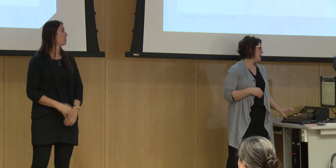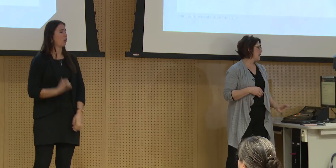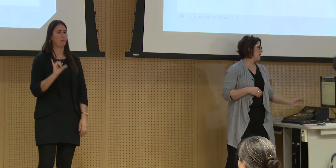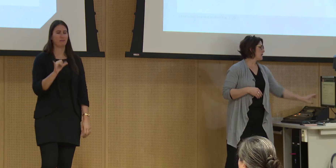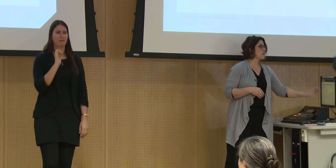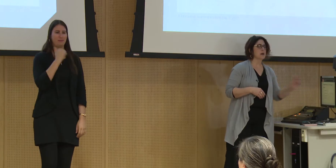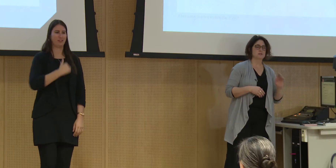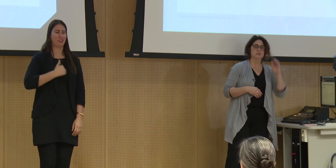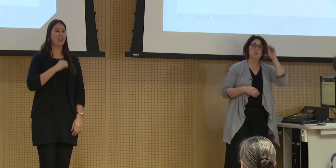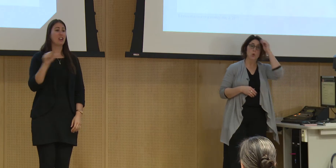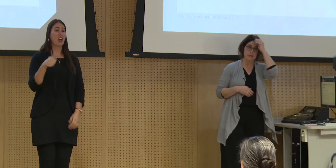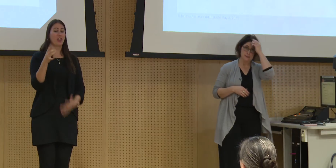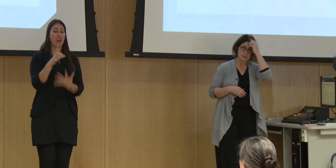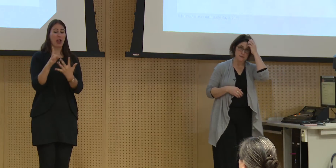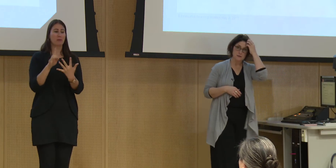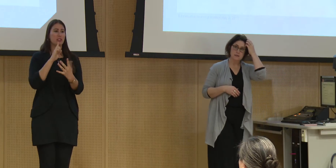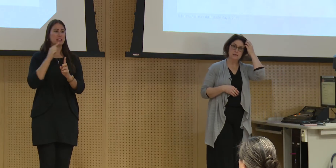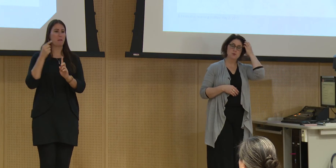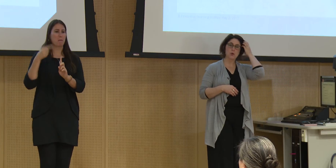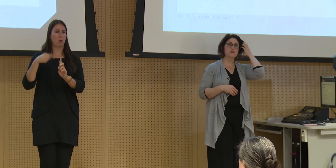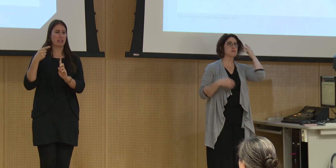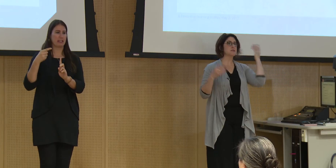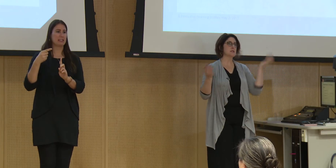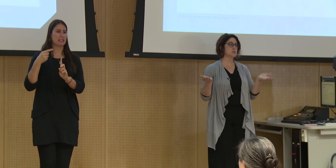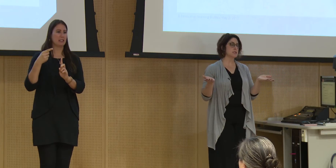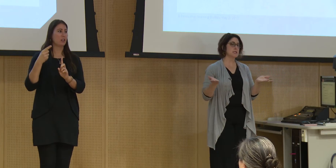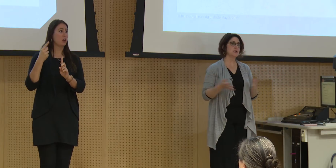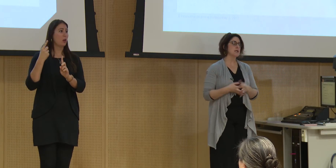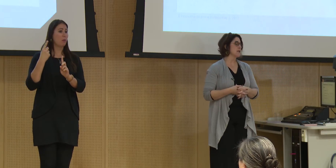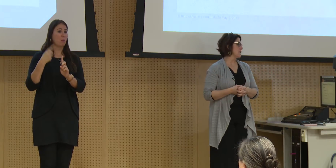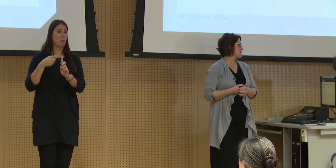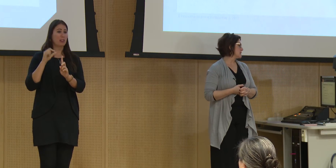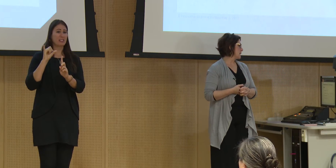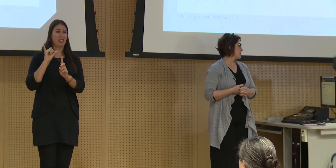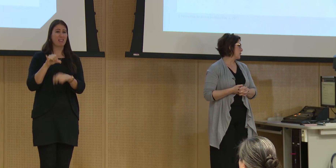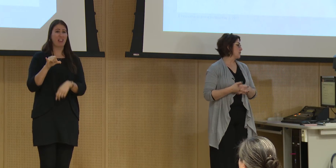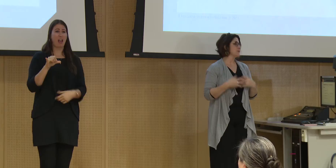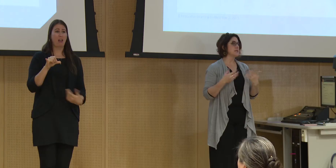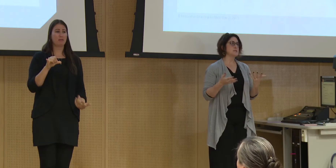The other option is points. And points are essentially, instead of a percentage,